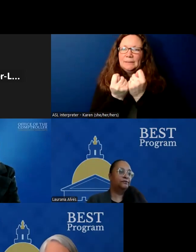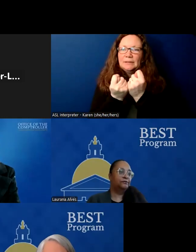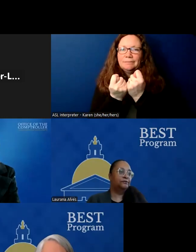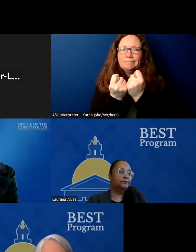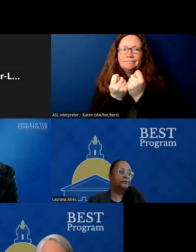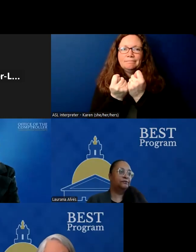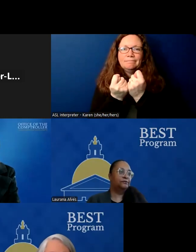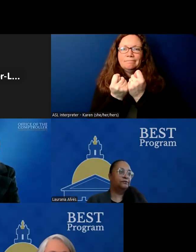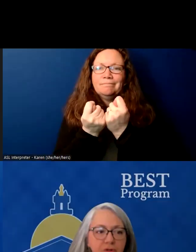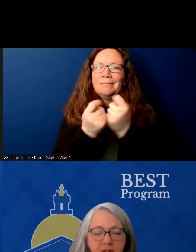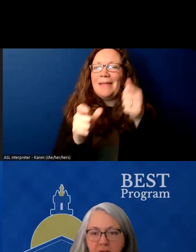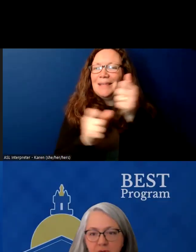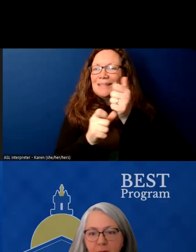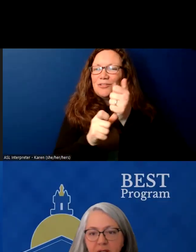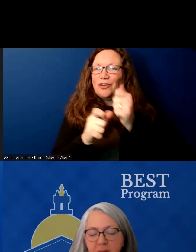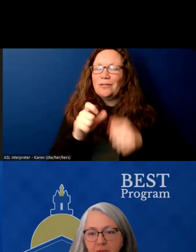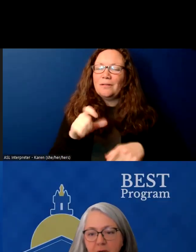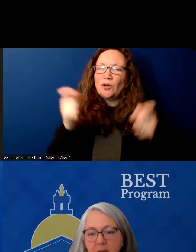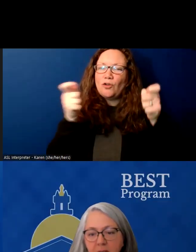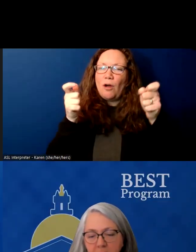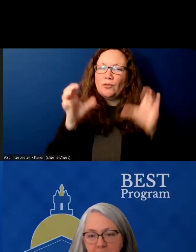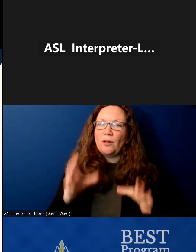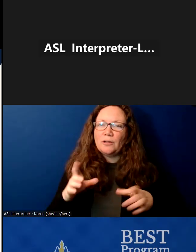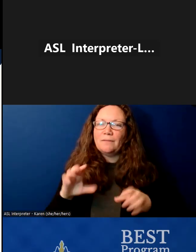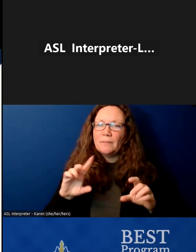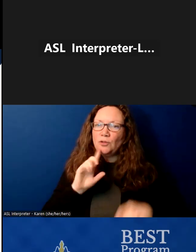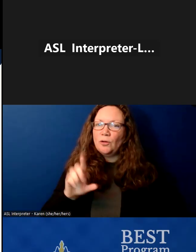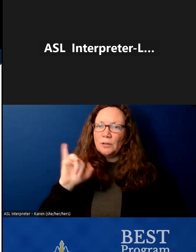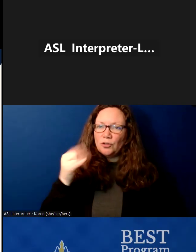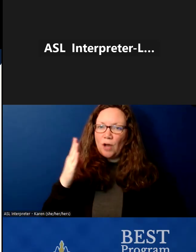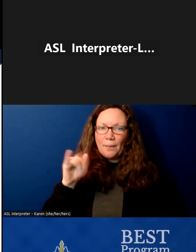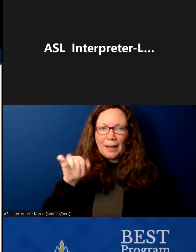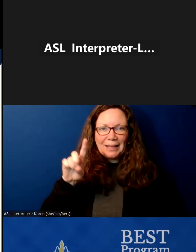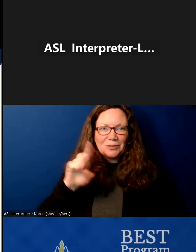assistant controllers and getting jobs up and running and converted over from Mars. Jobs.